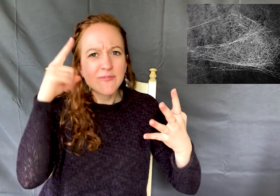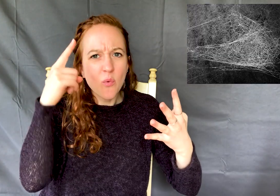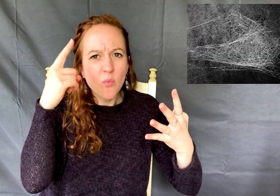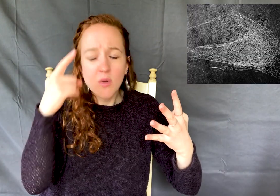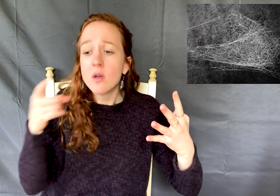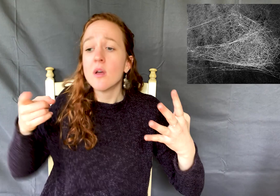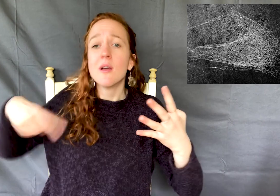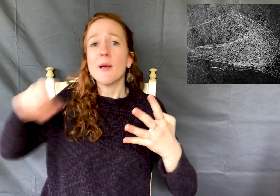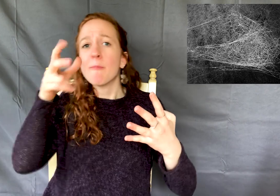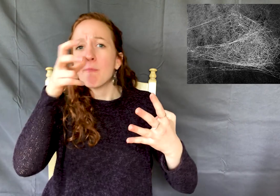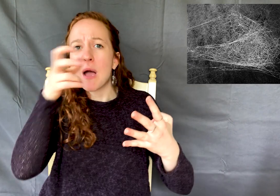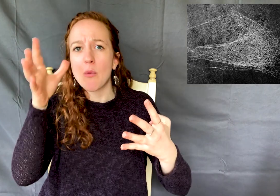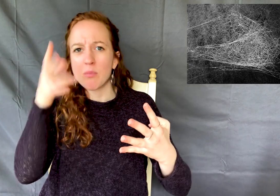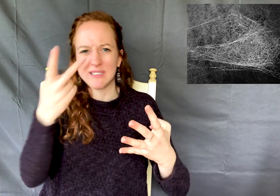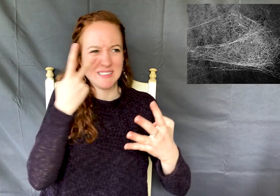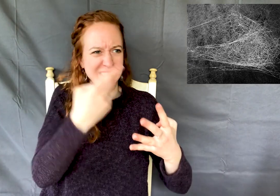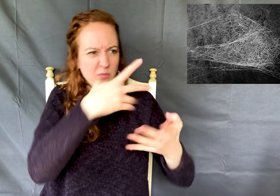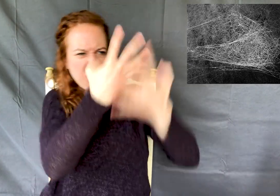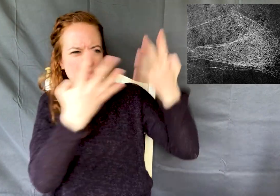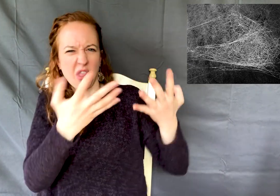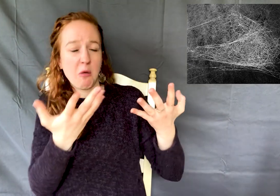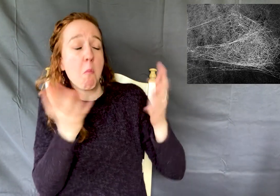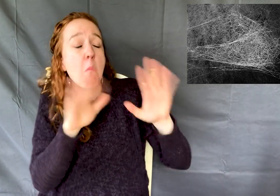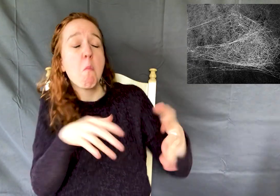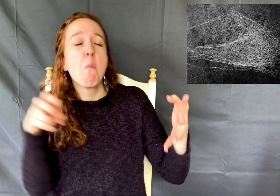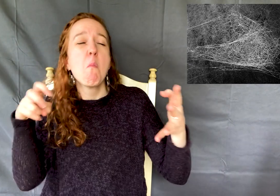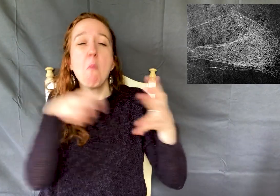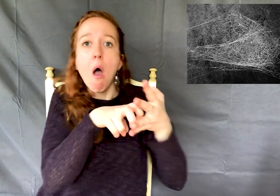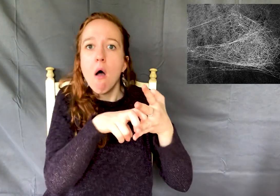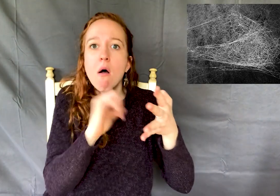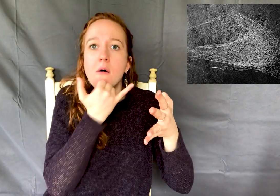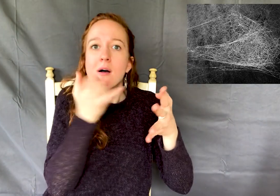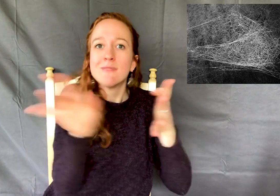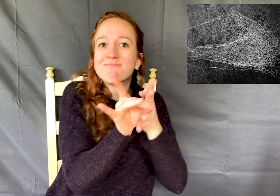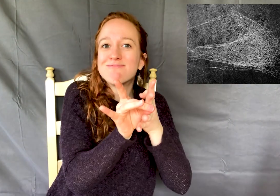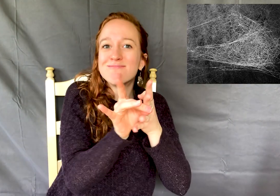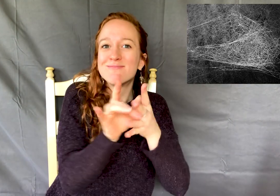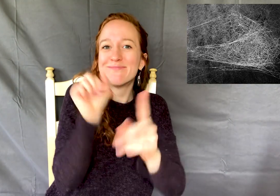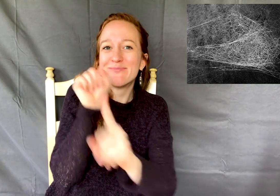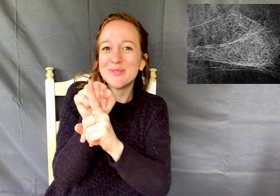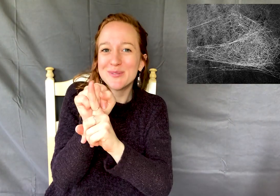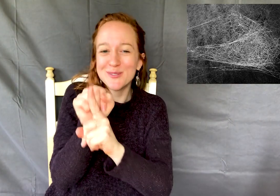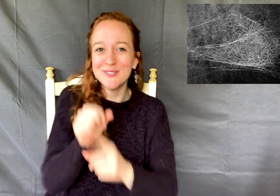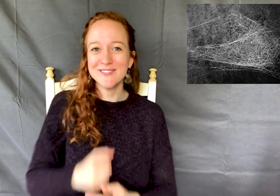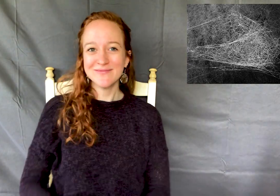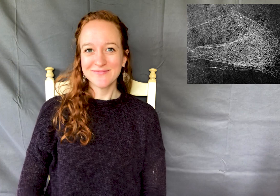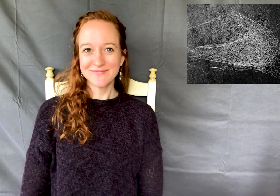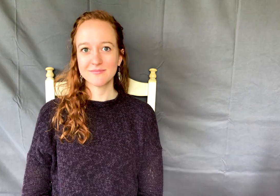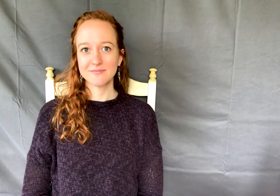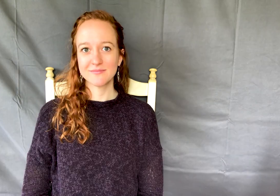They are intentionally designed to be a jumble of threads to entangle an unsuspecting insect.